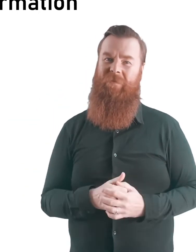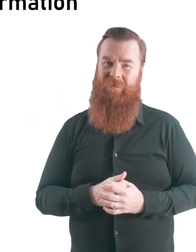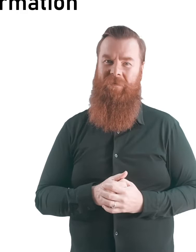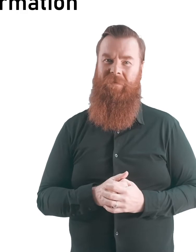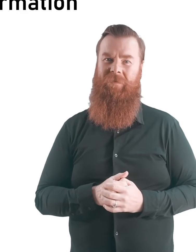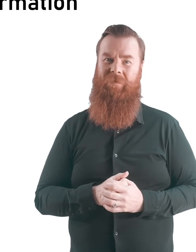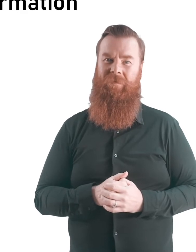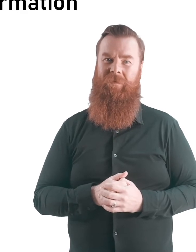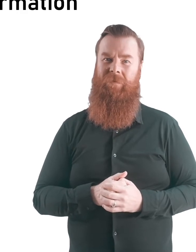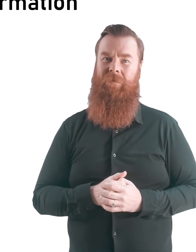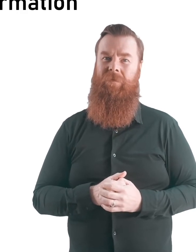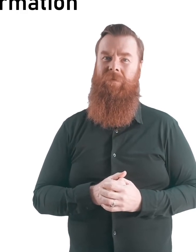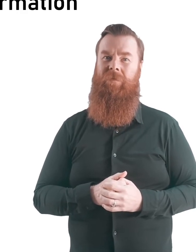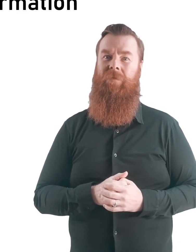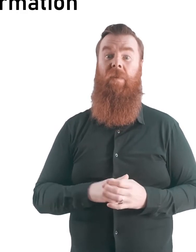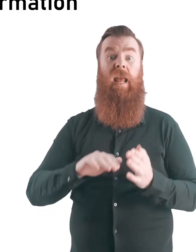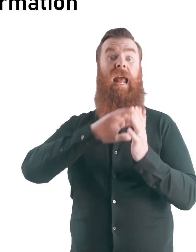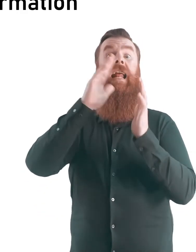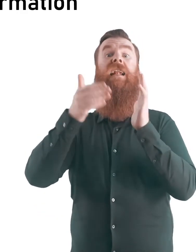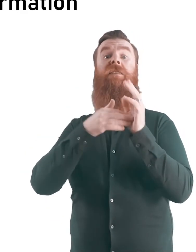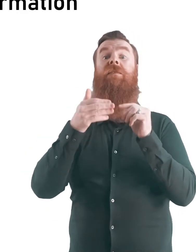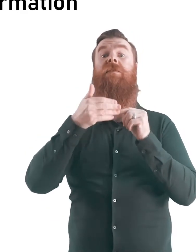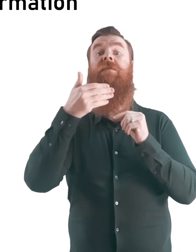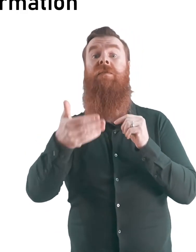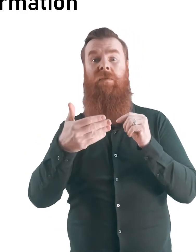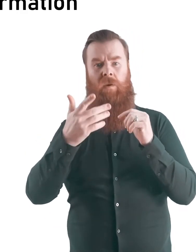The last step is to polish the filling.